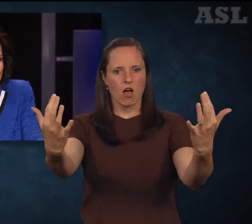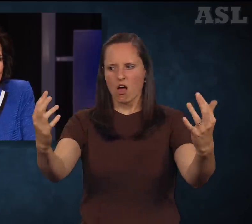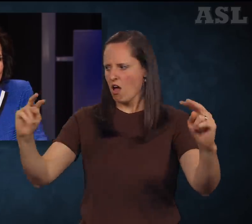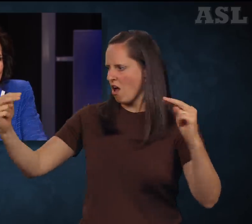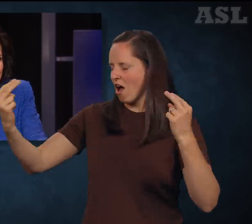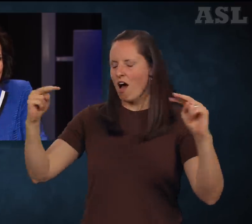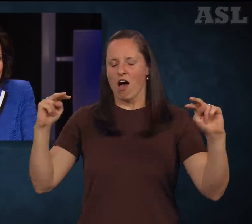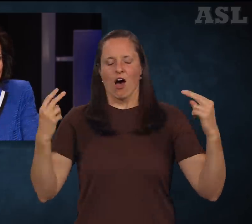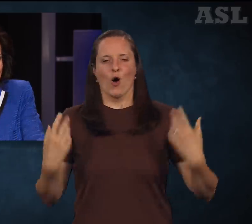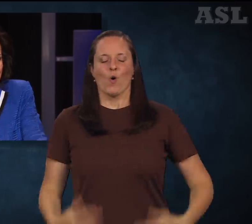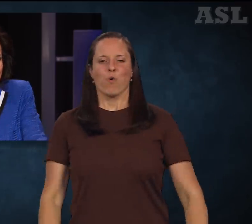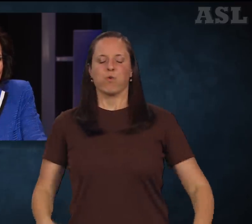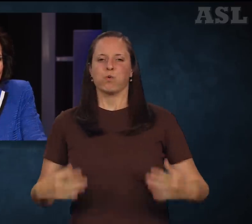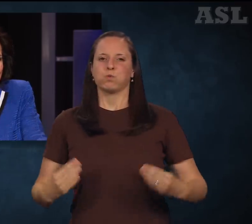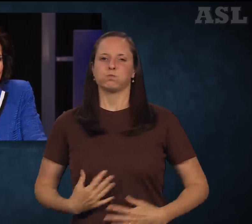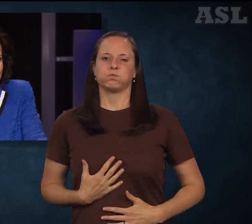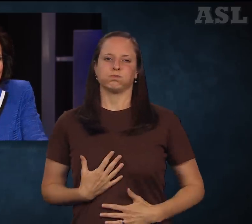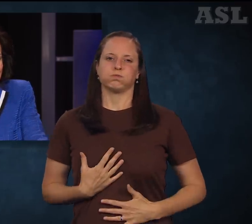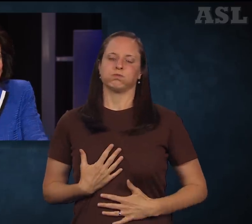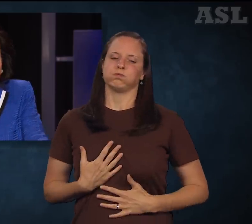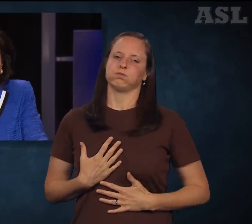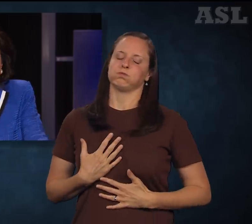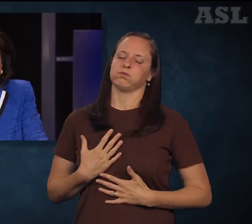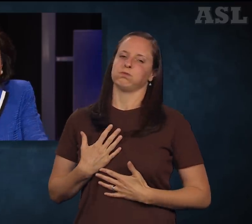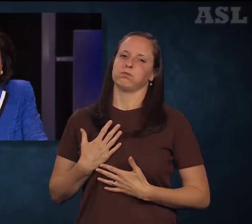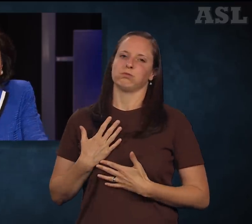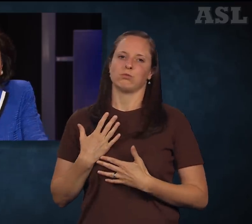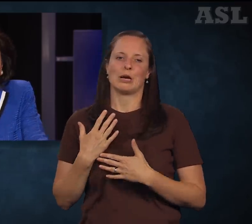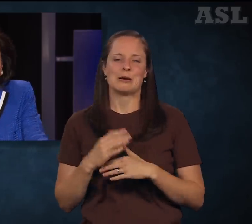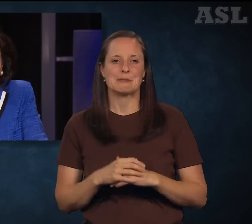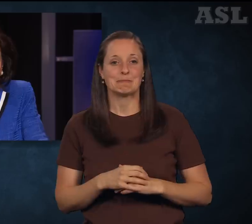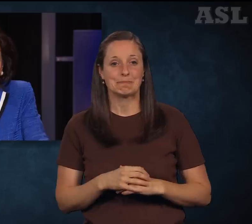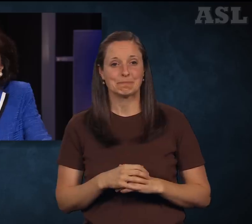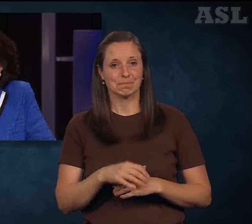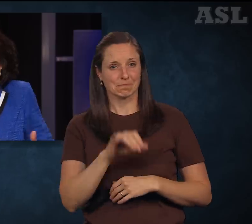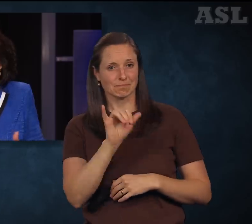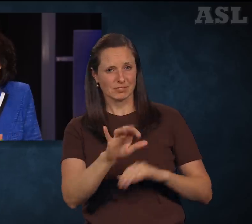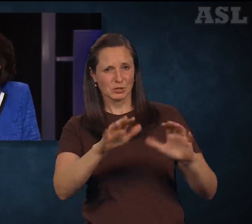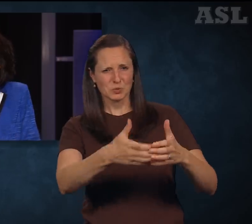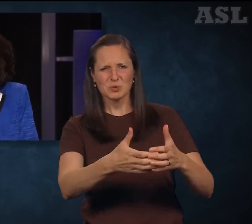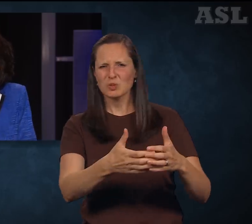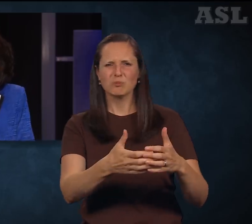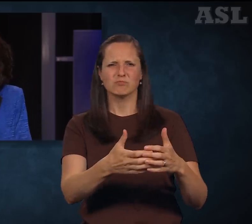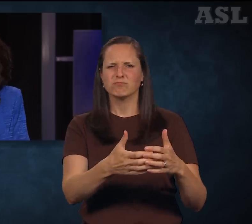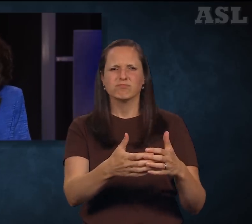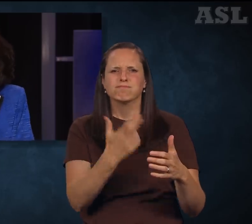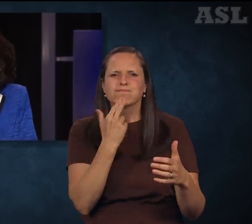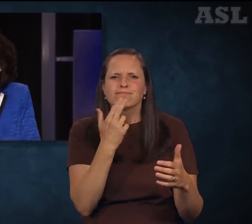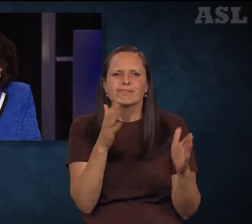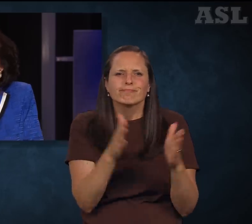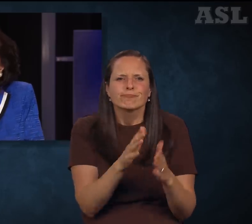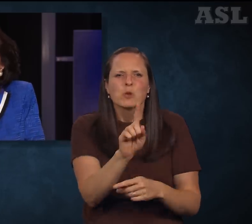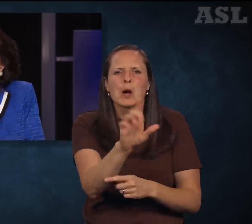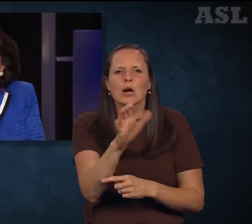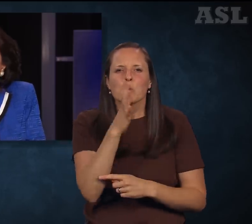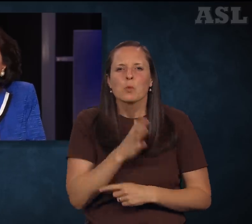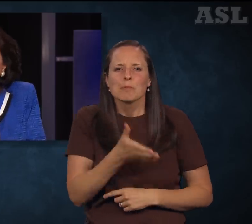WITH WHAT WE WERE WITNESSING,